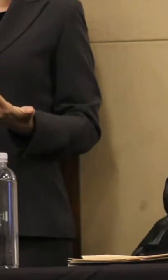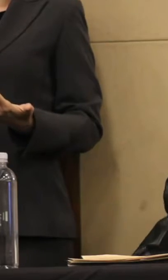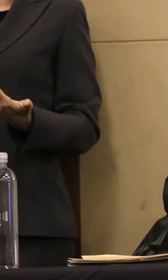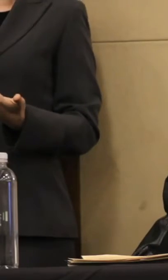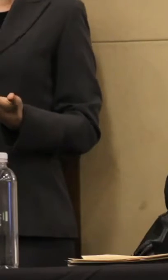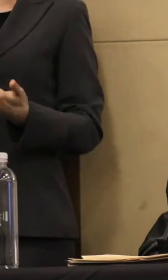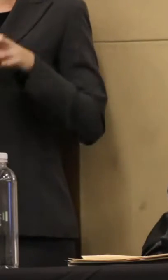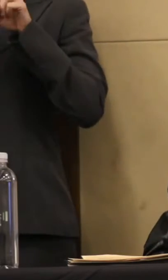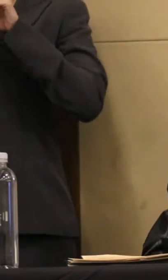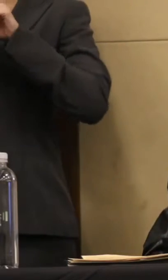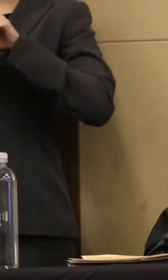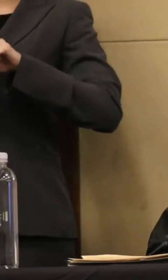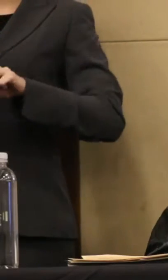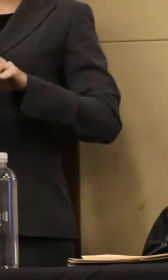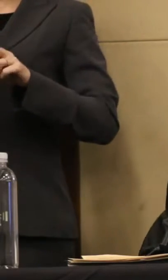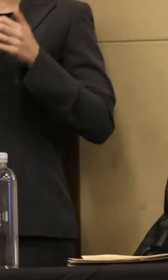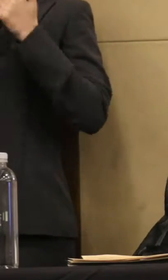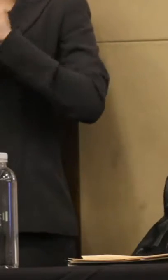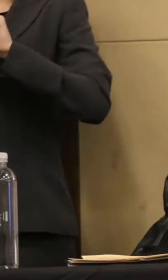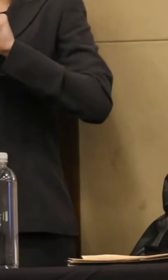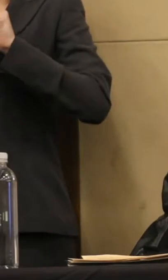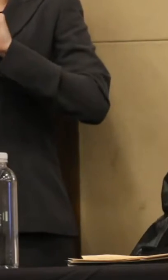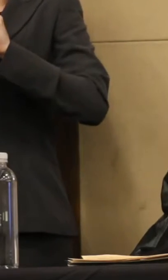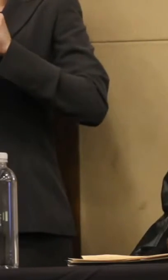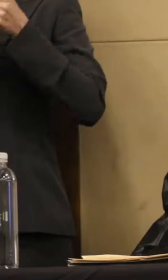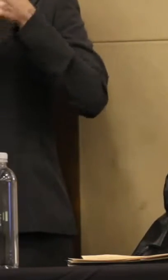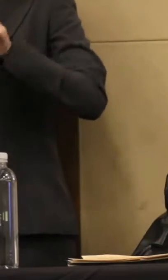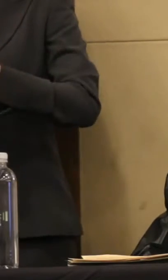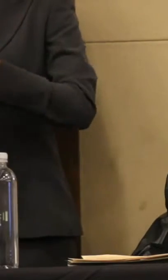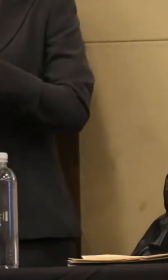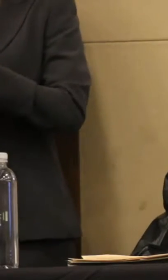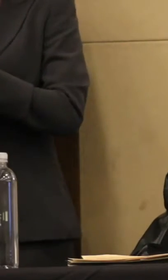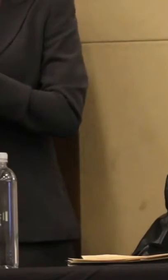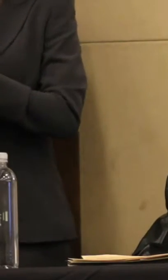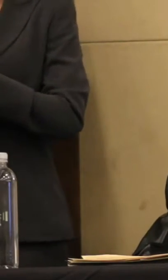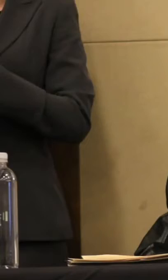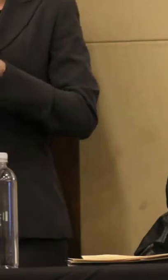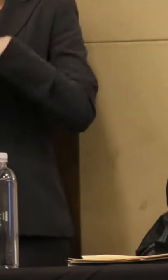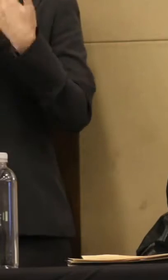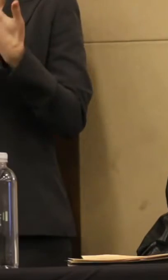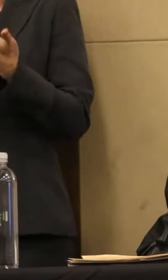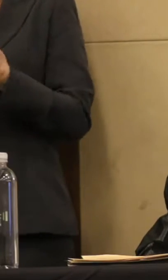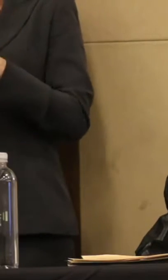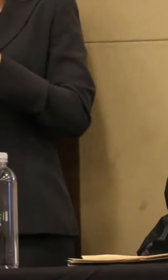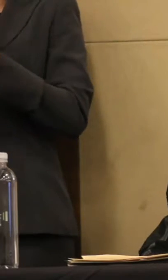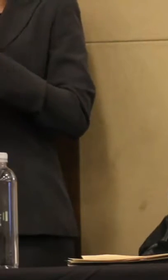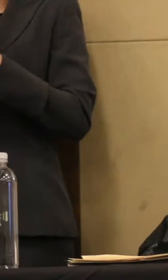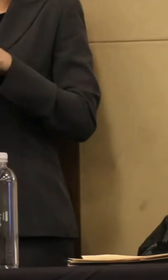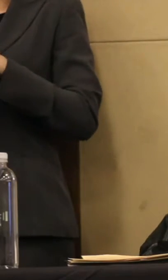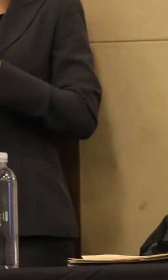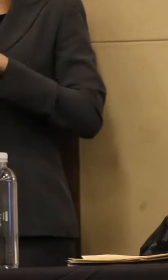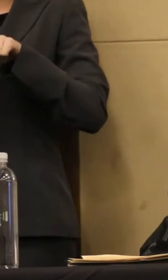has happened and hopefully, you know, all the work that we have all been doing together